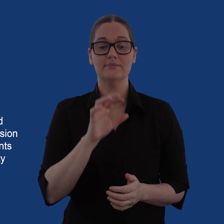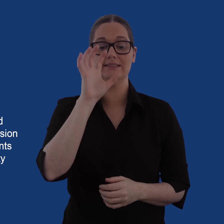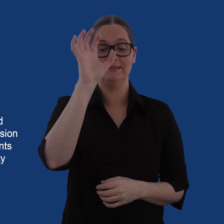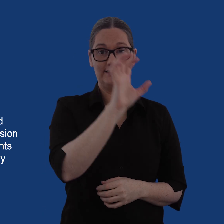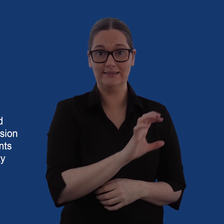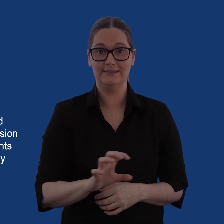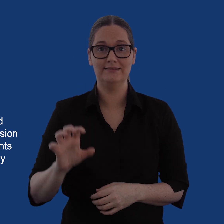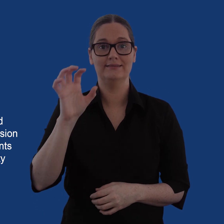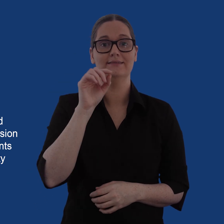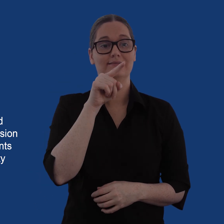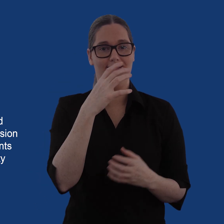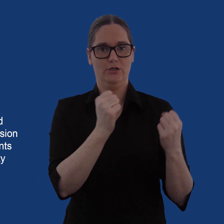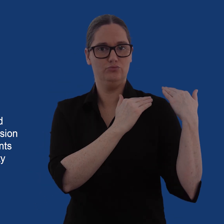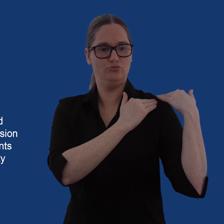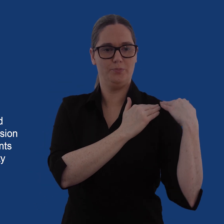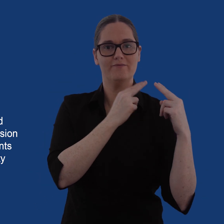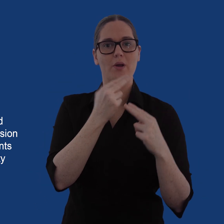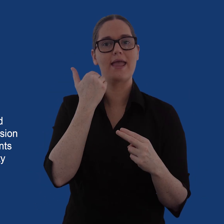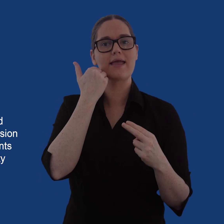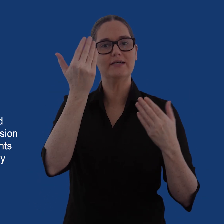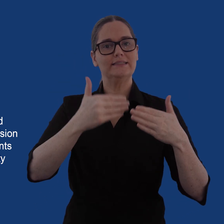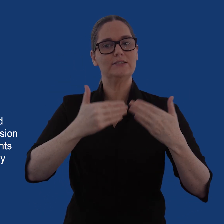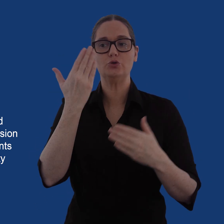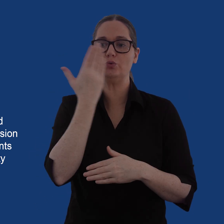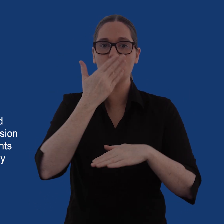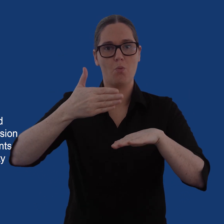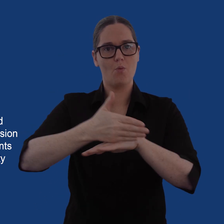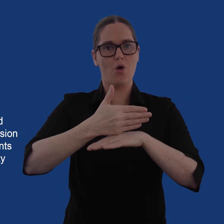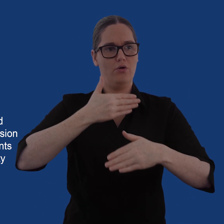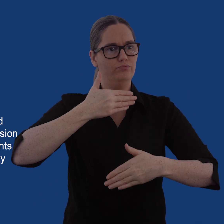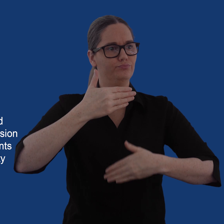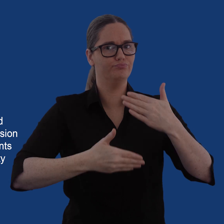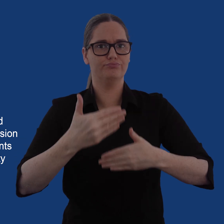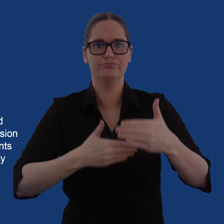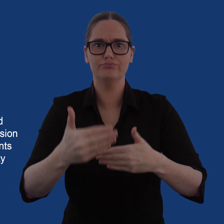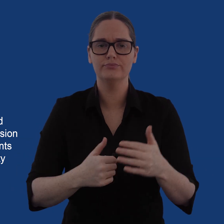States and territories are responsible for the day-to-day operations of schools,